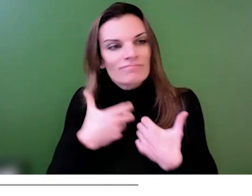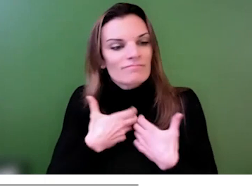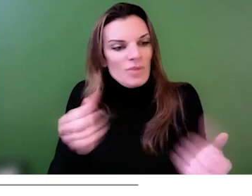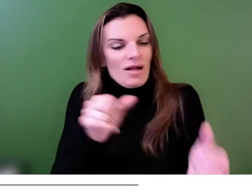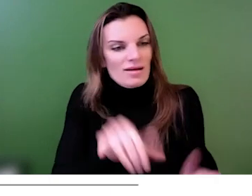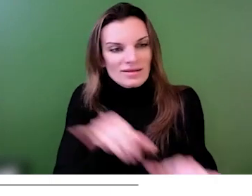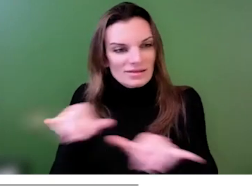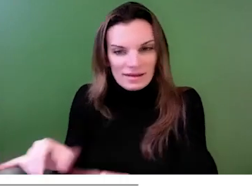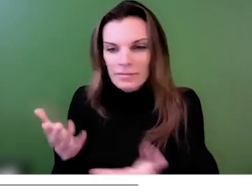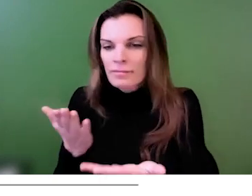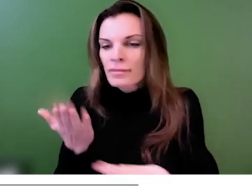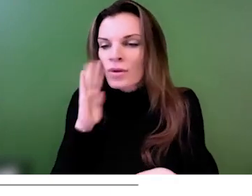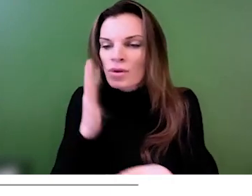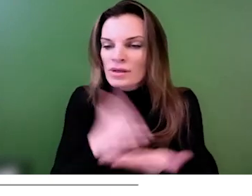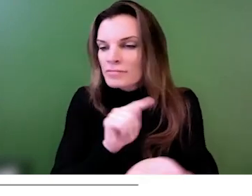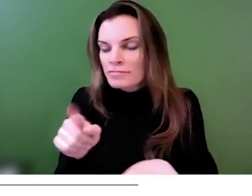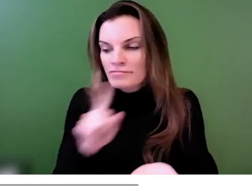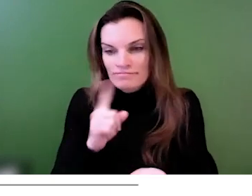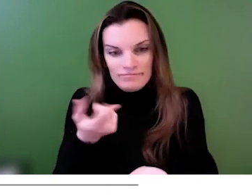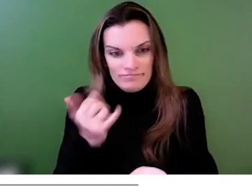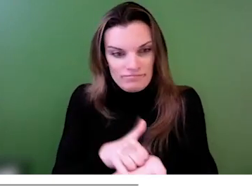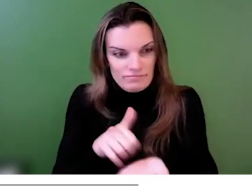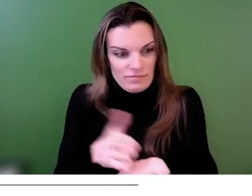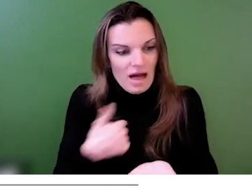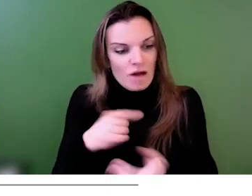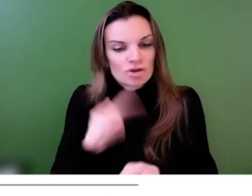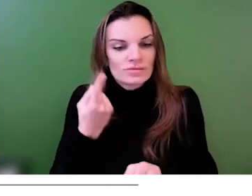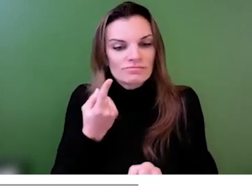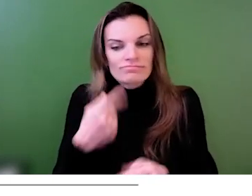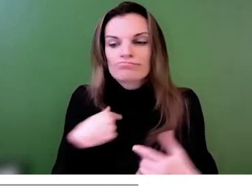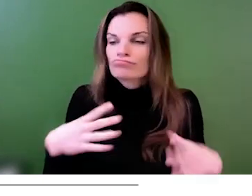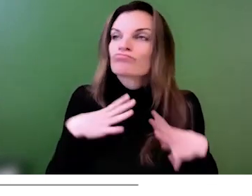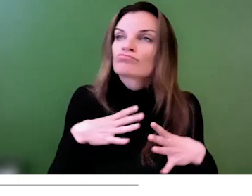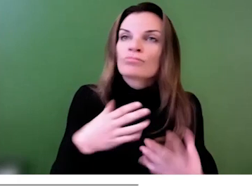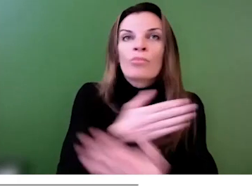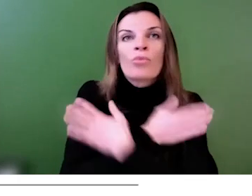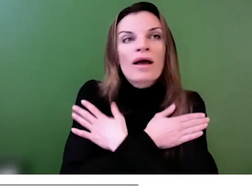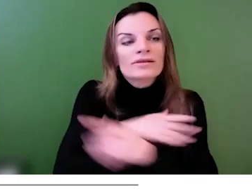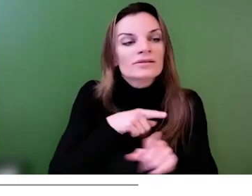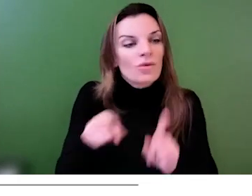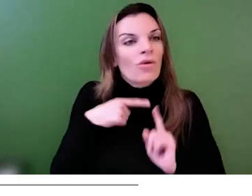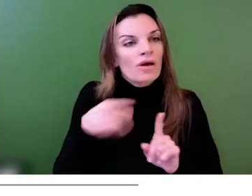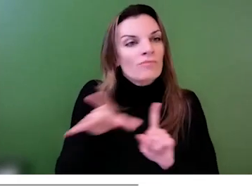days or the ability to take time off when they have their COVID